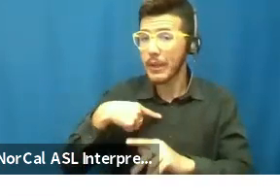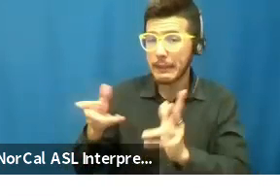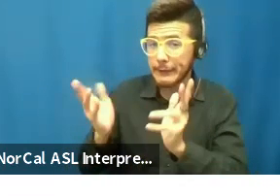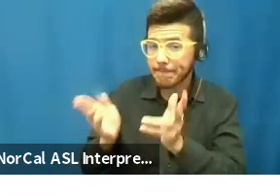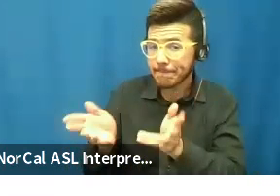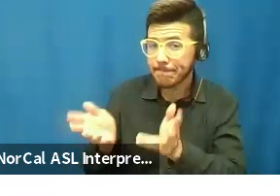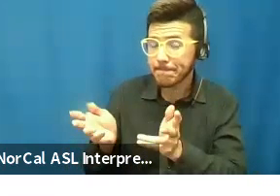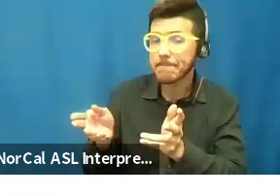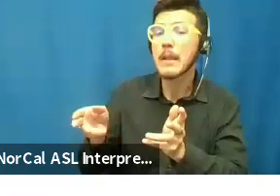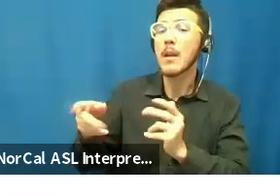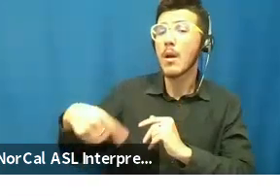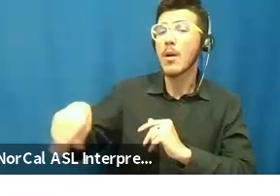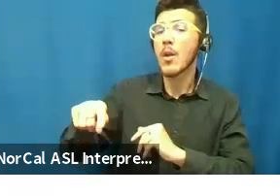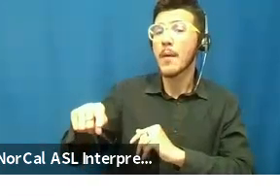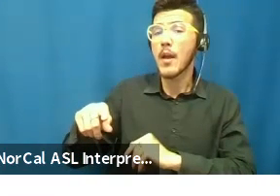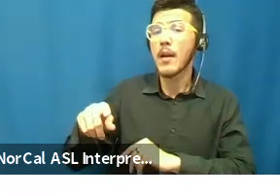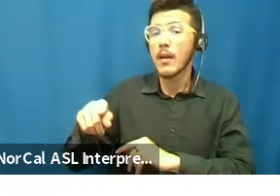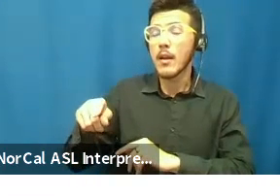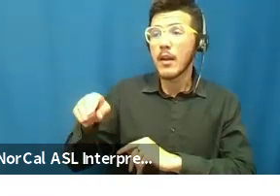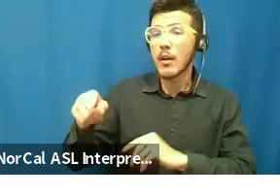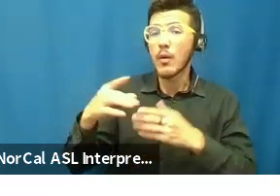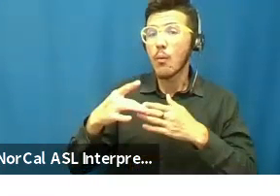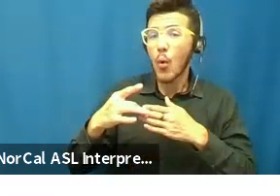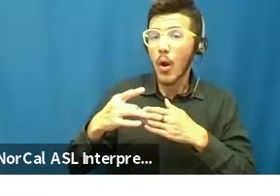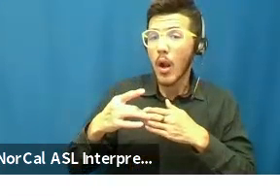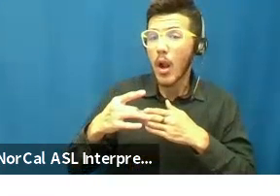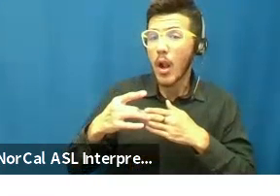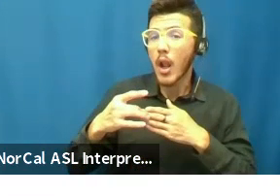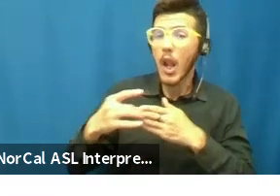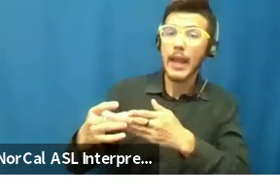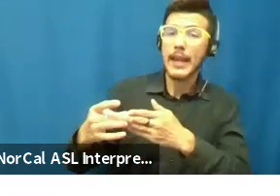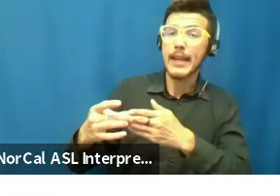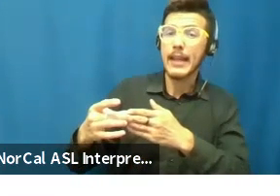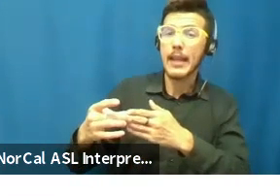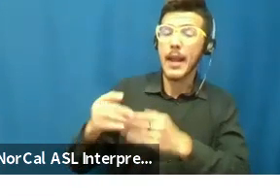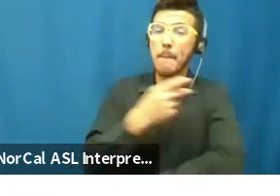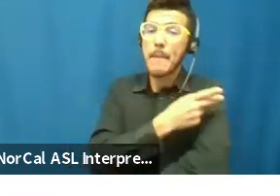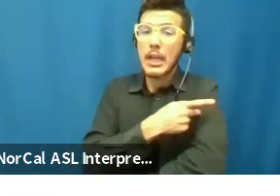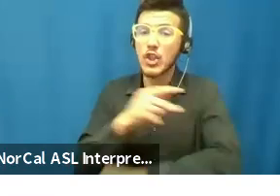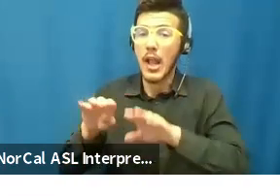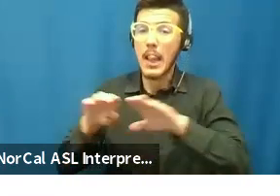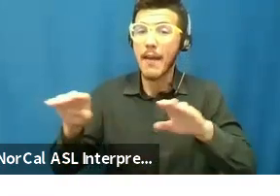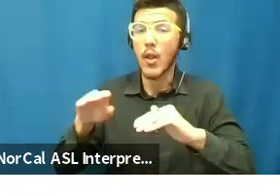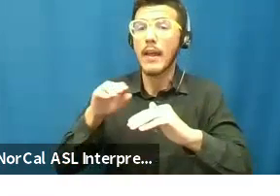the ones who were really leading patient level disability accessibility. They were not leading